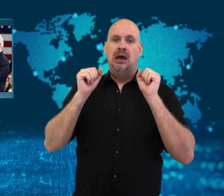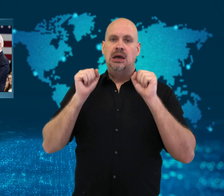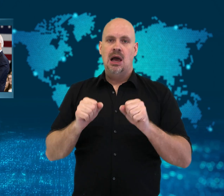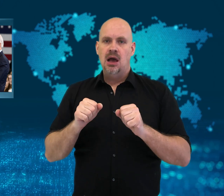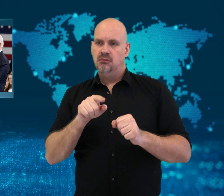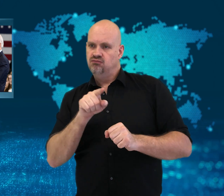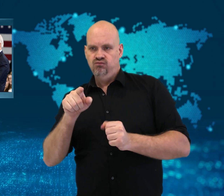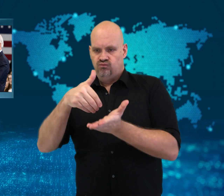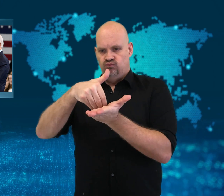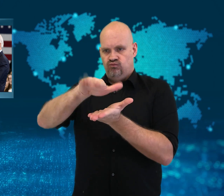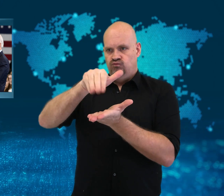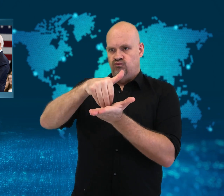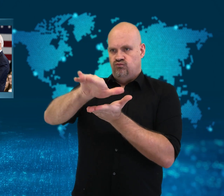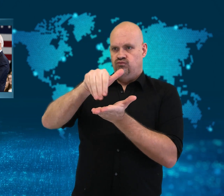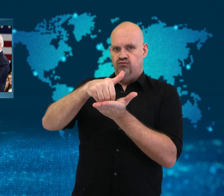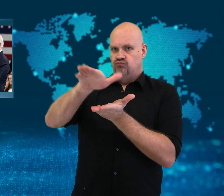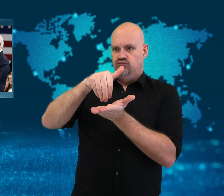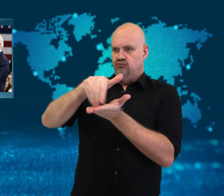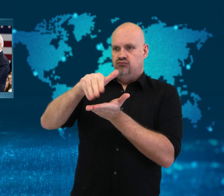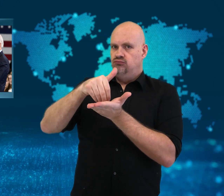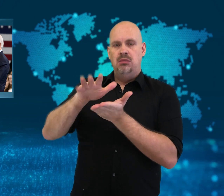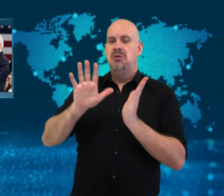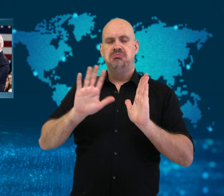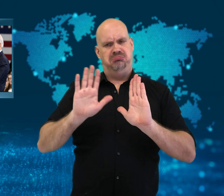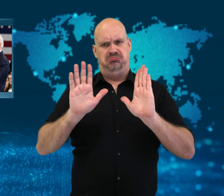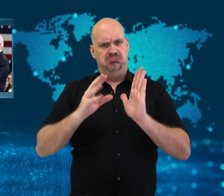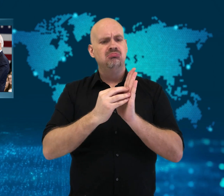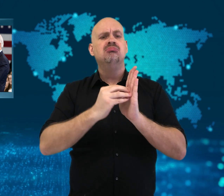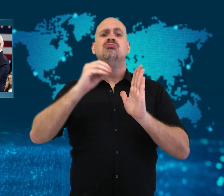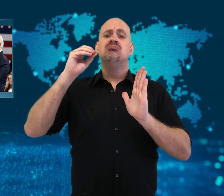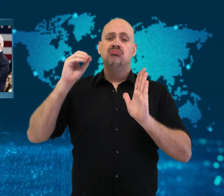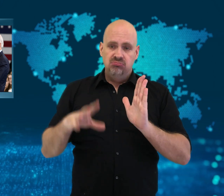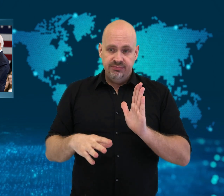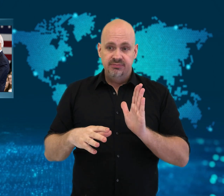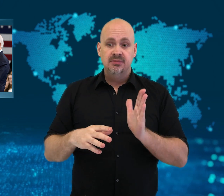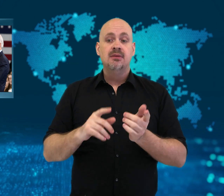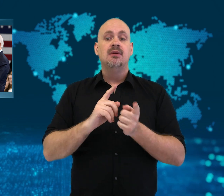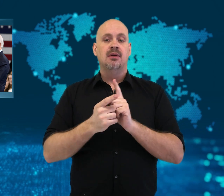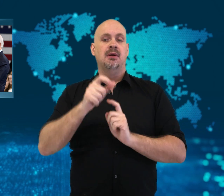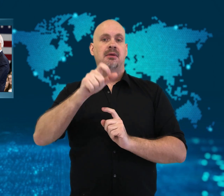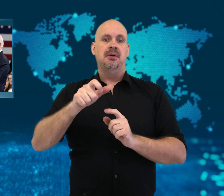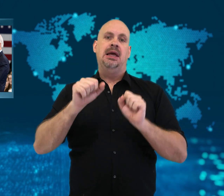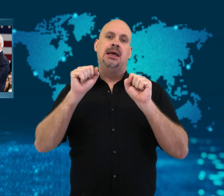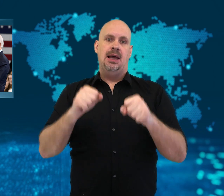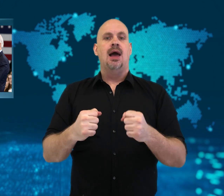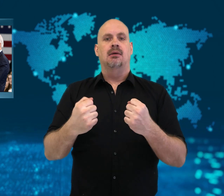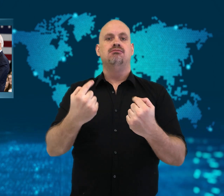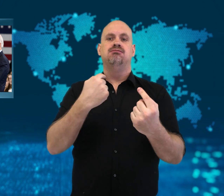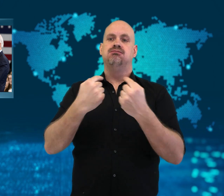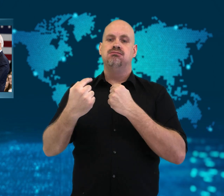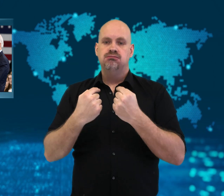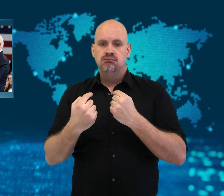Trump that had allowed officials to immediately deport migrants,